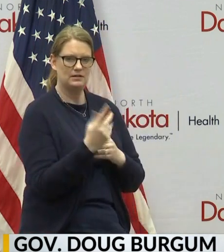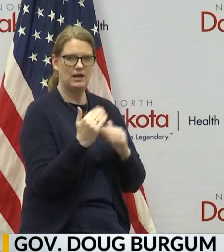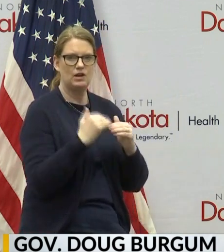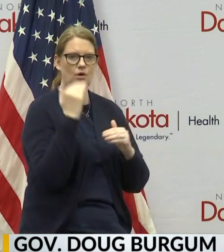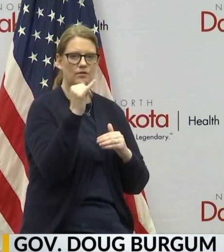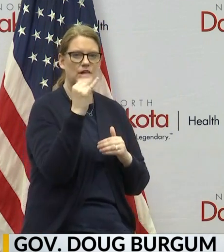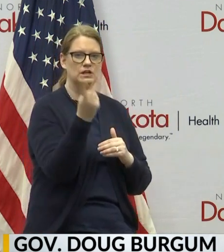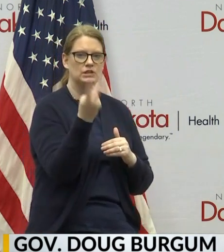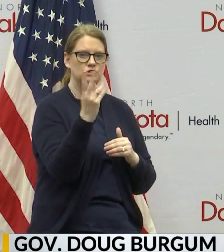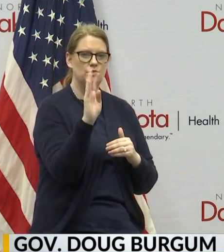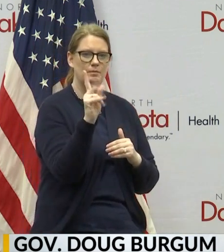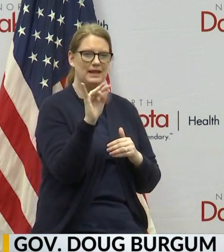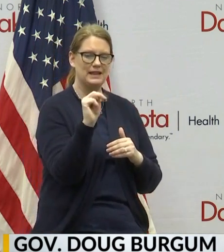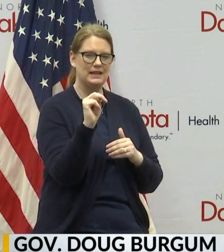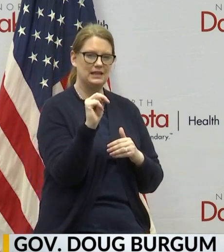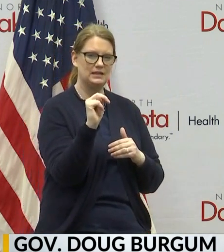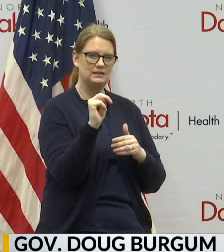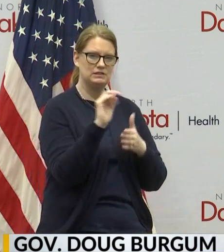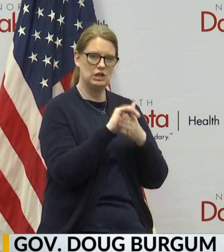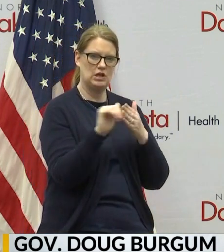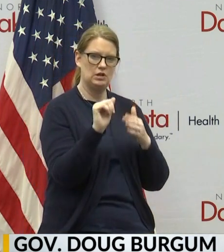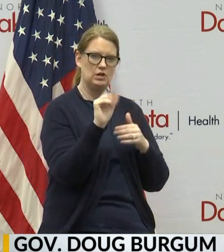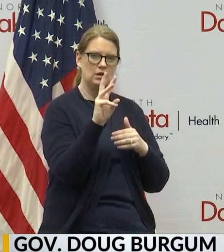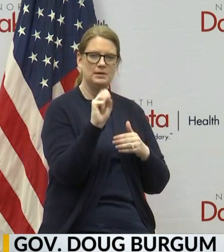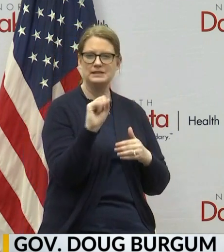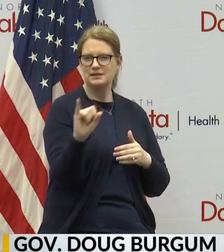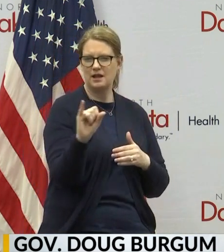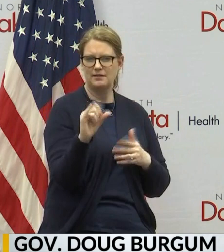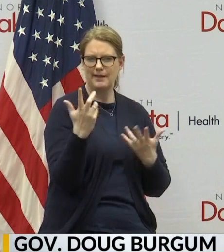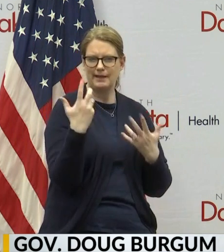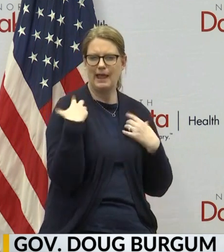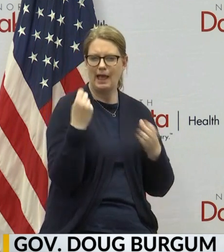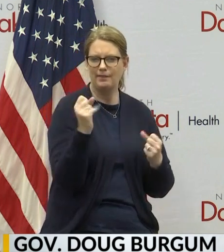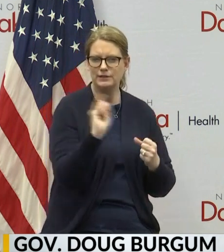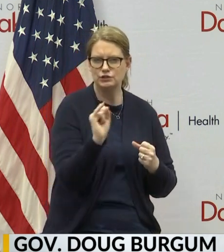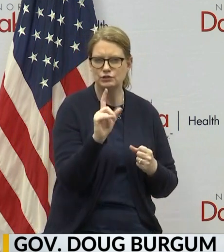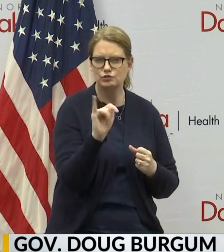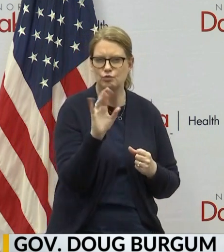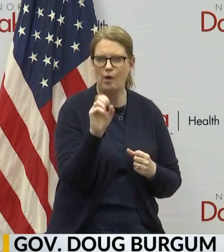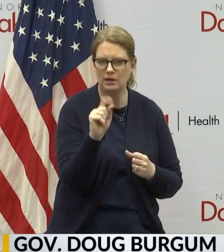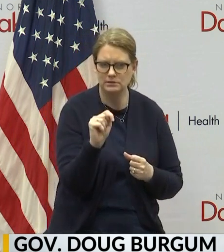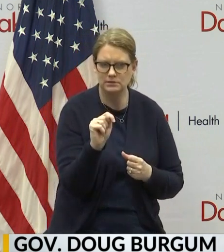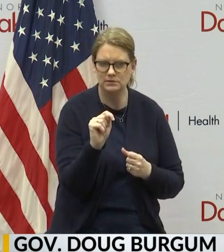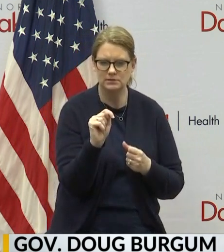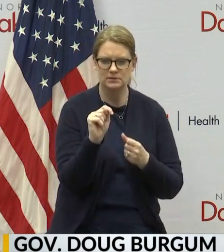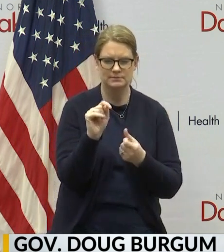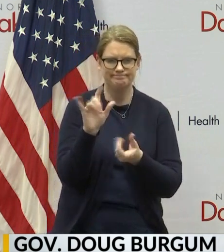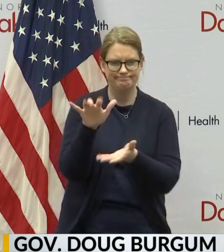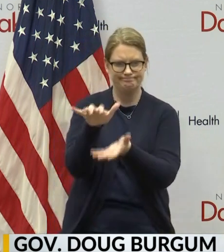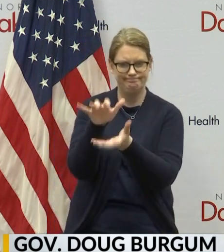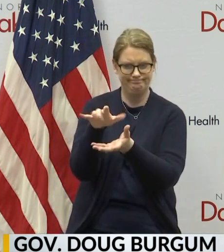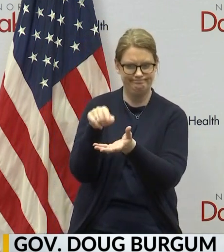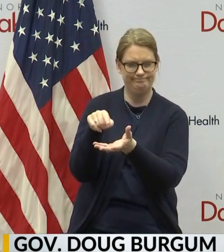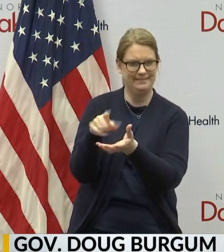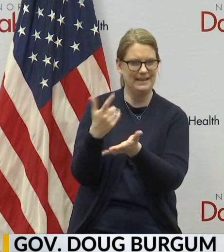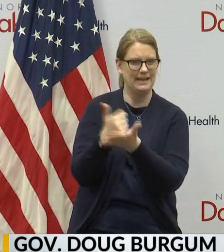PREMIUMS, REDUCTIONS, DIVIDENDS BACK TO THOSE EMPLOYERS, AND WE'VE GOT AN OVER $2 BILLION